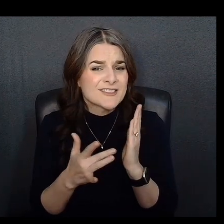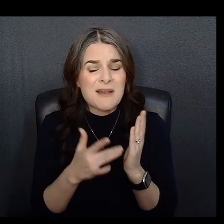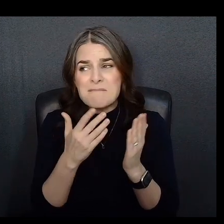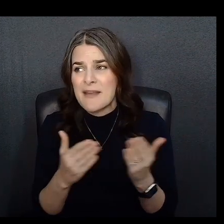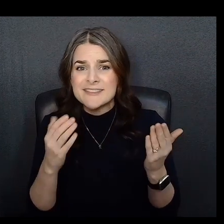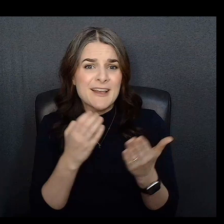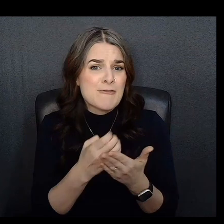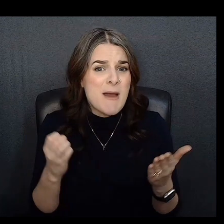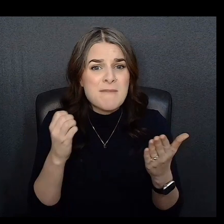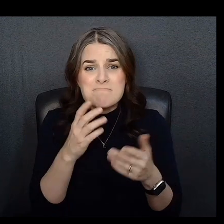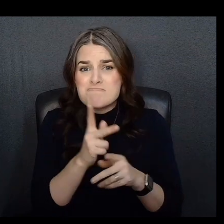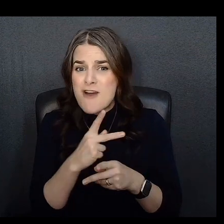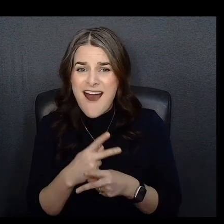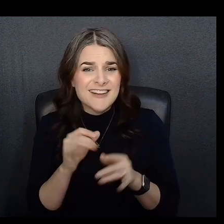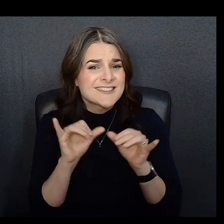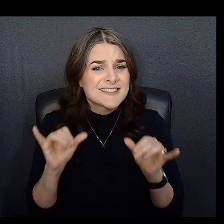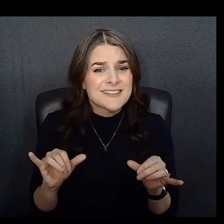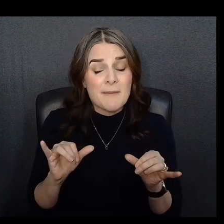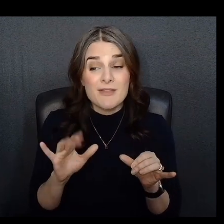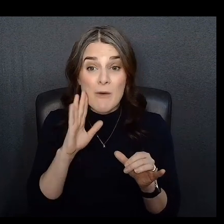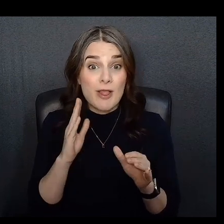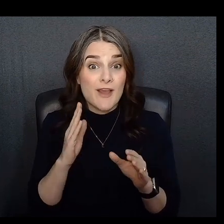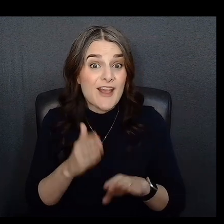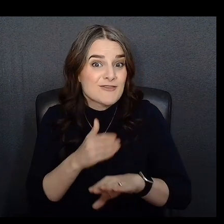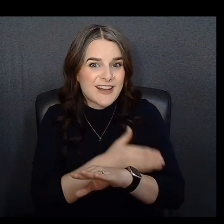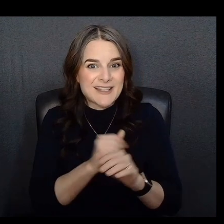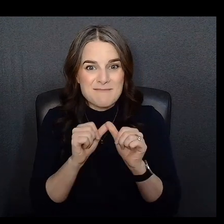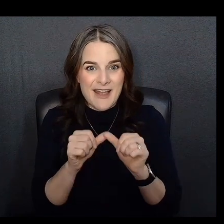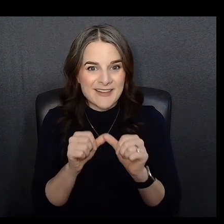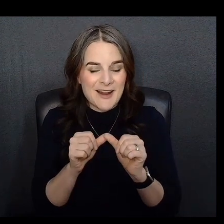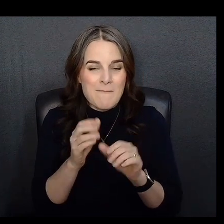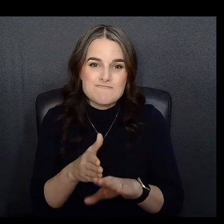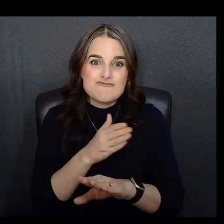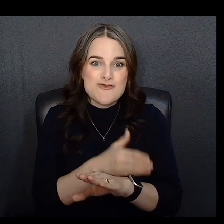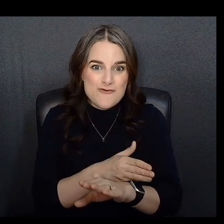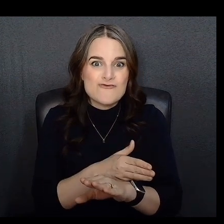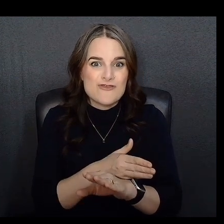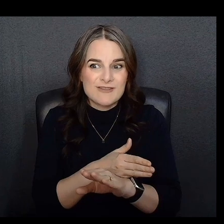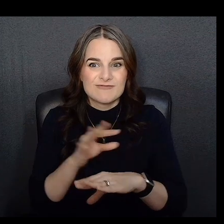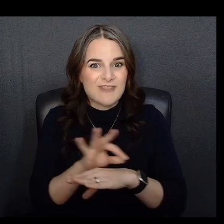or product system that's used to increase, maintain, or improve the functional capacities